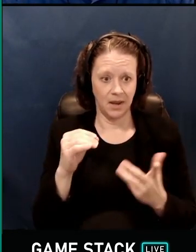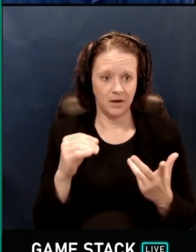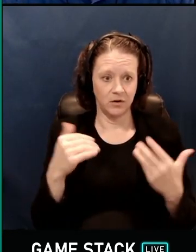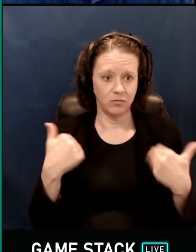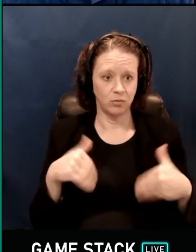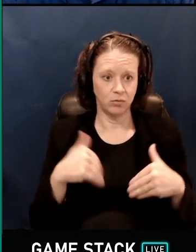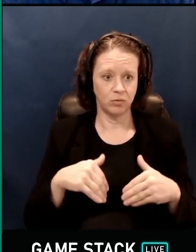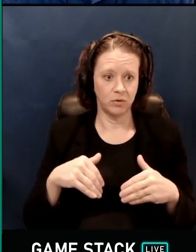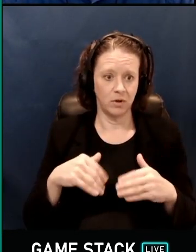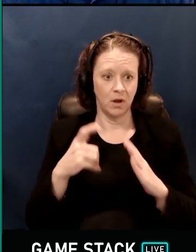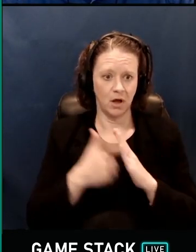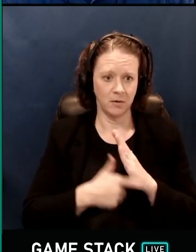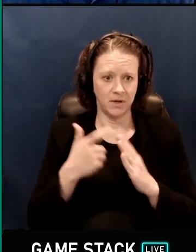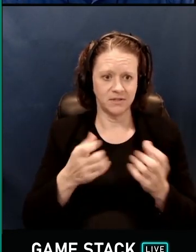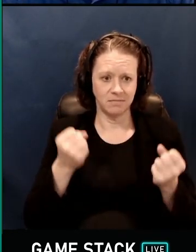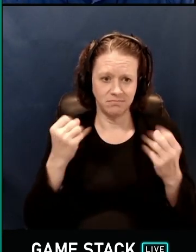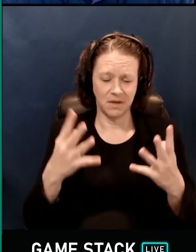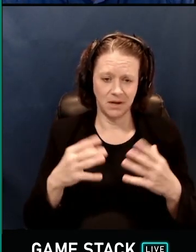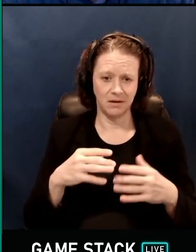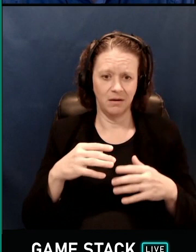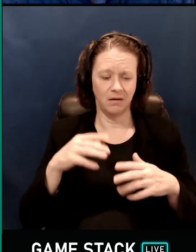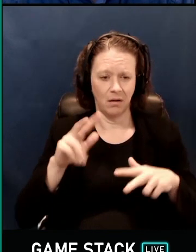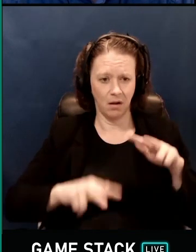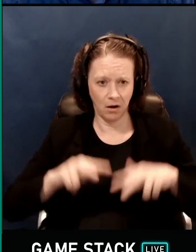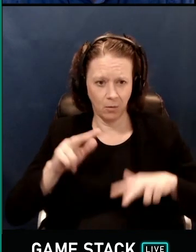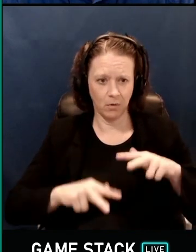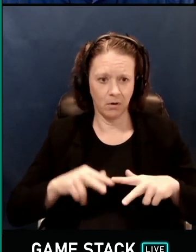but necessary, tasks such as file uploading.